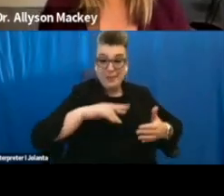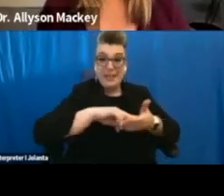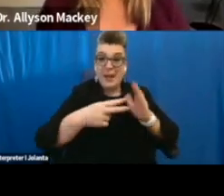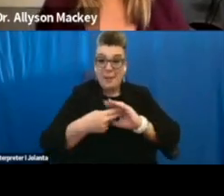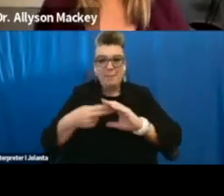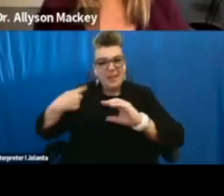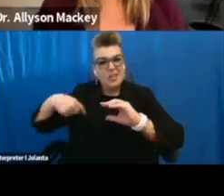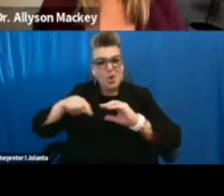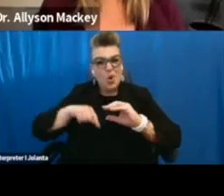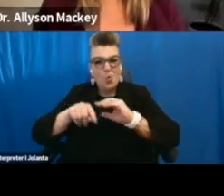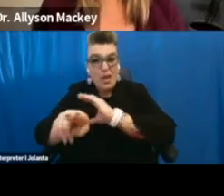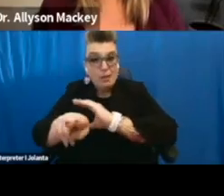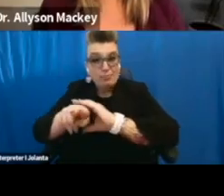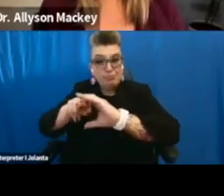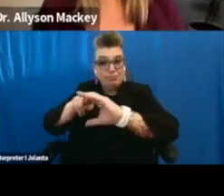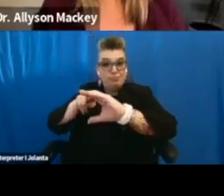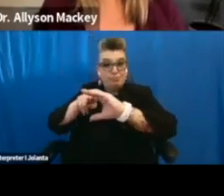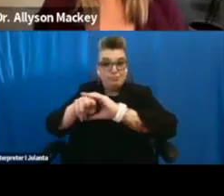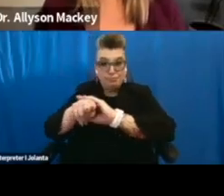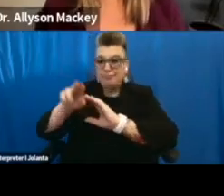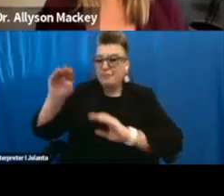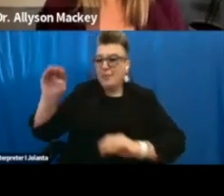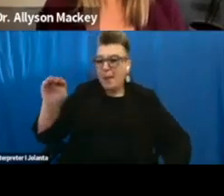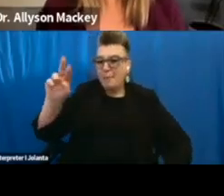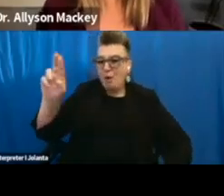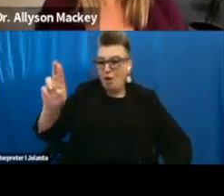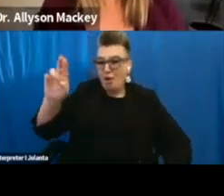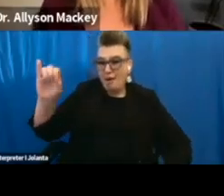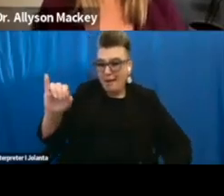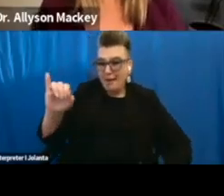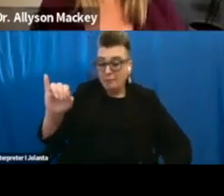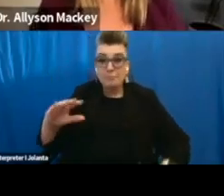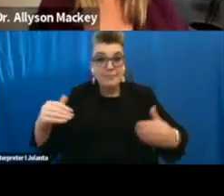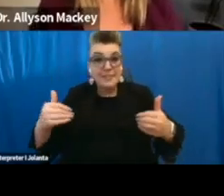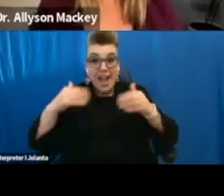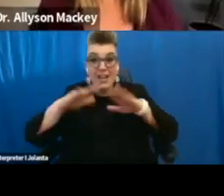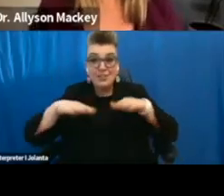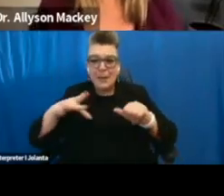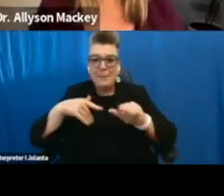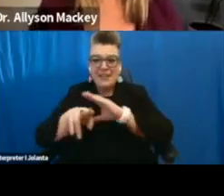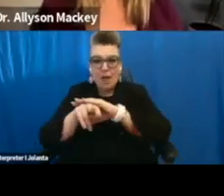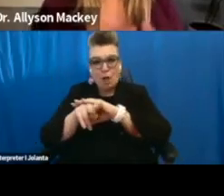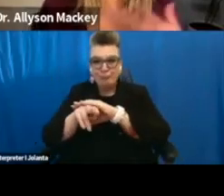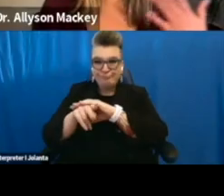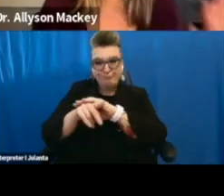young children and young children tend to move in the scanner and so we have